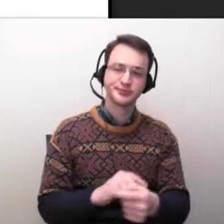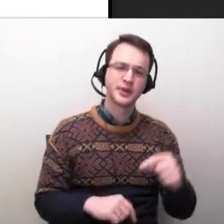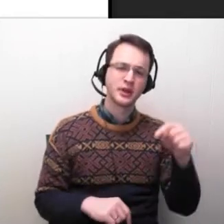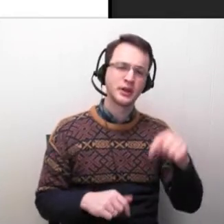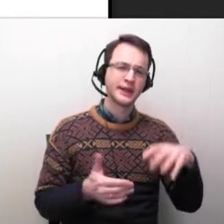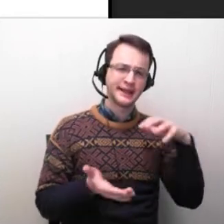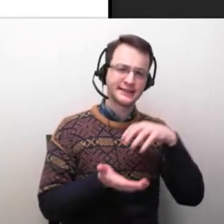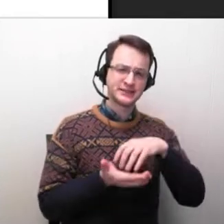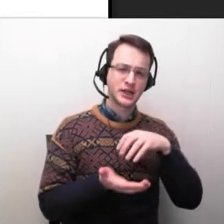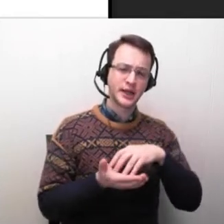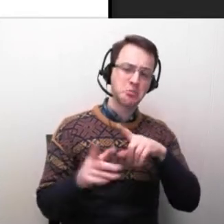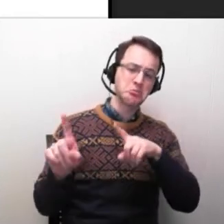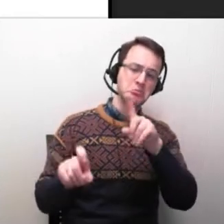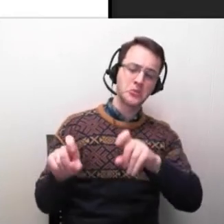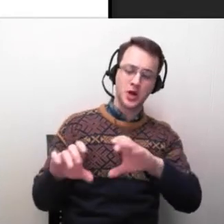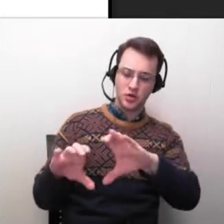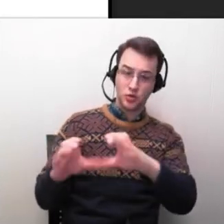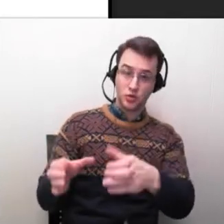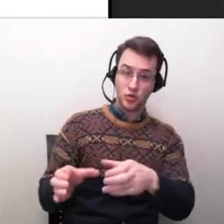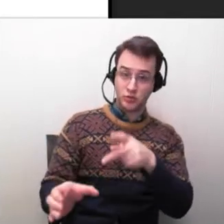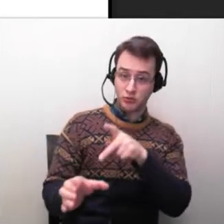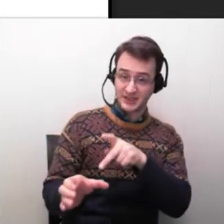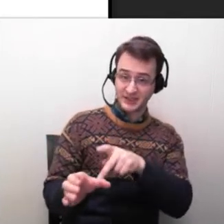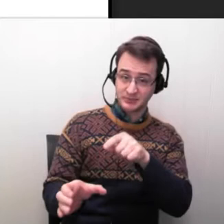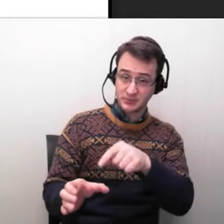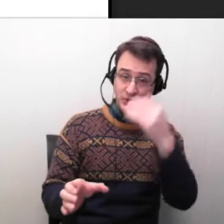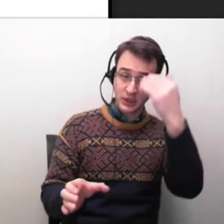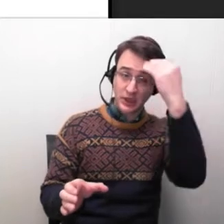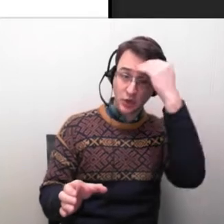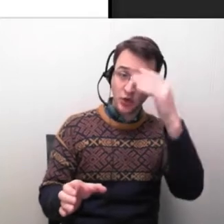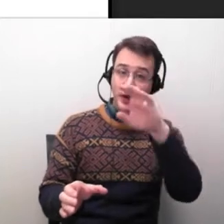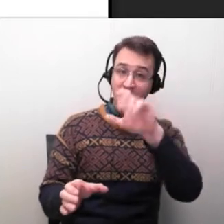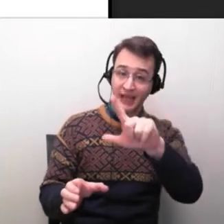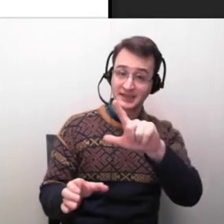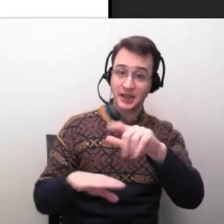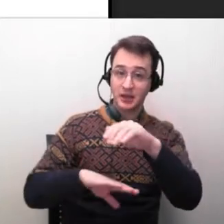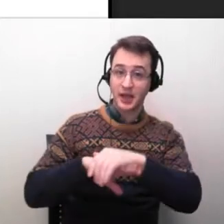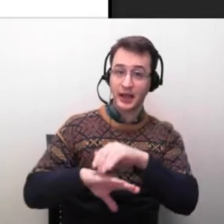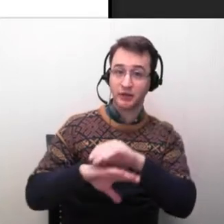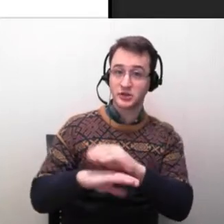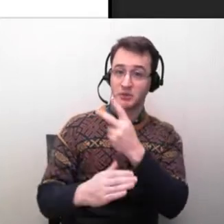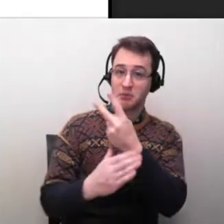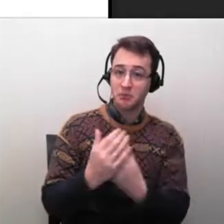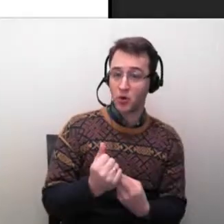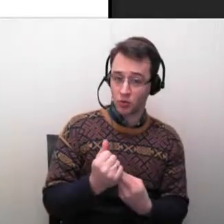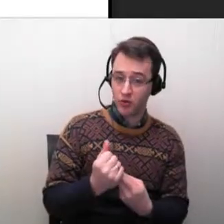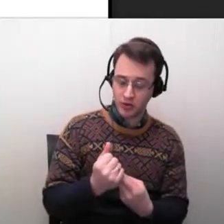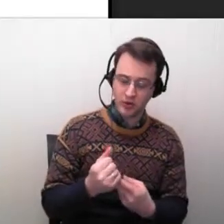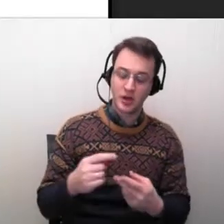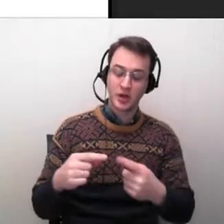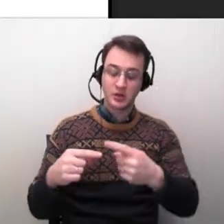people who know both English and American Sign Language whether a sign in ASL and a